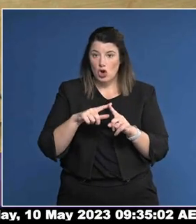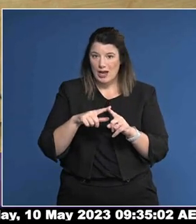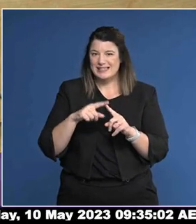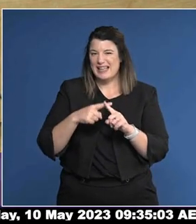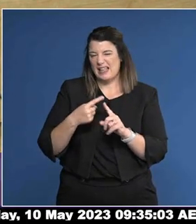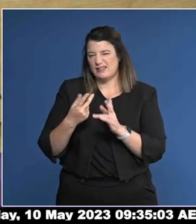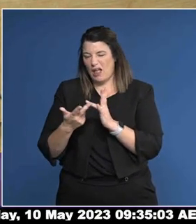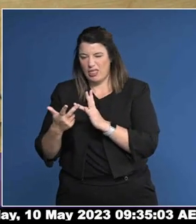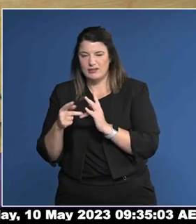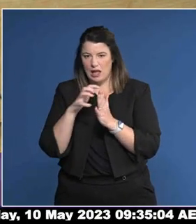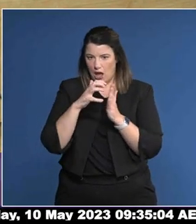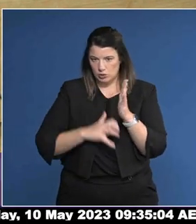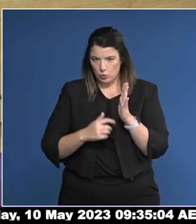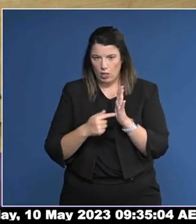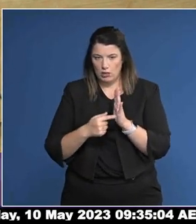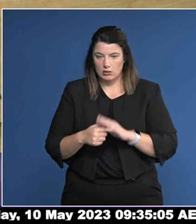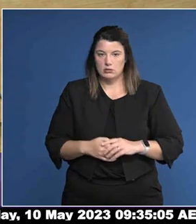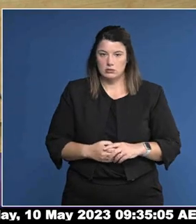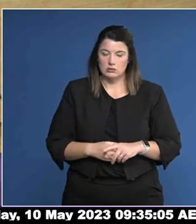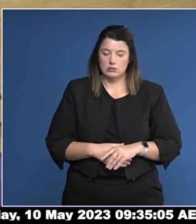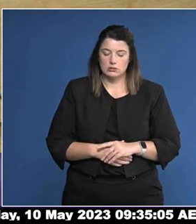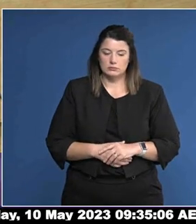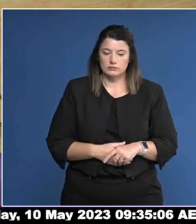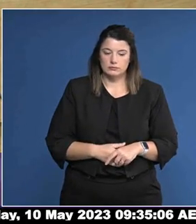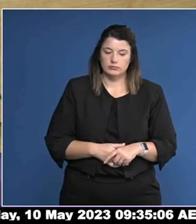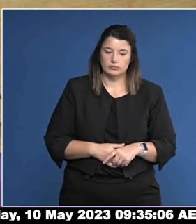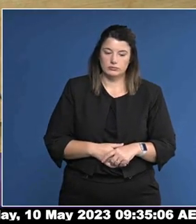You see that? DR CRAWFORD: Mm-hmm. MS EASTMAN: And I assume that you read this